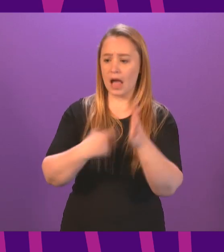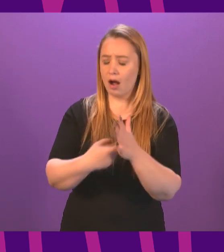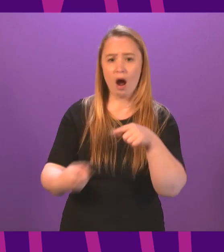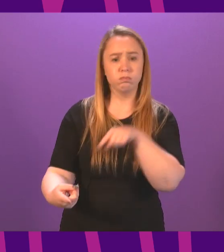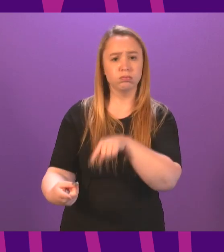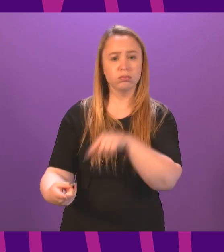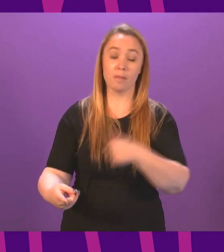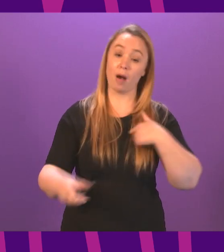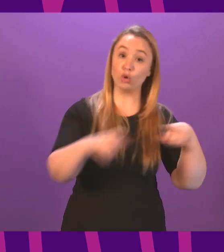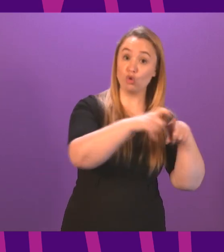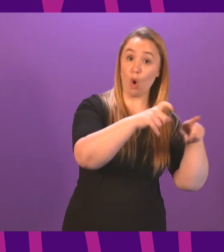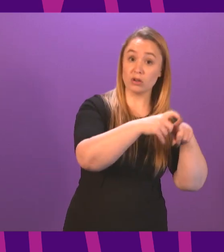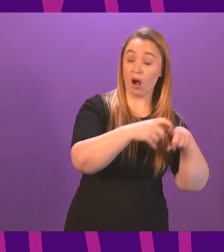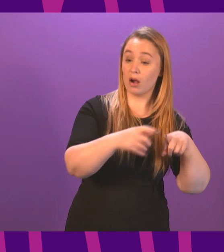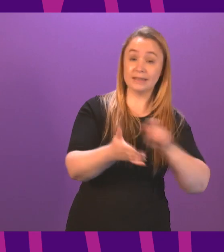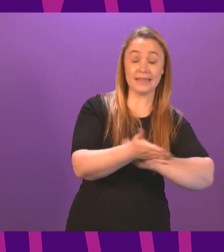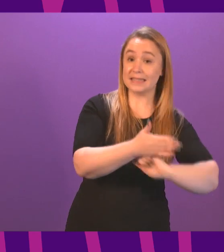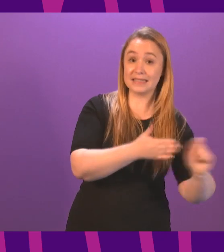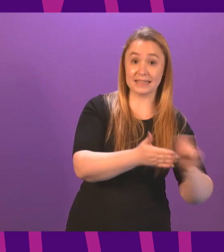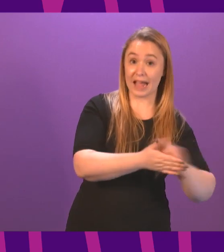to do so when her mother was admitted. Campaigners are raising growing concerns about that practice